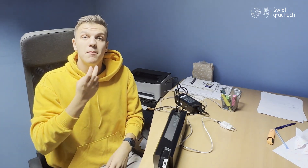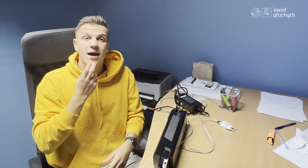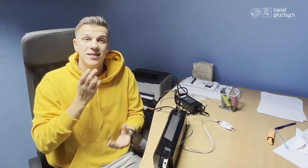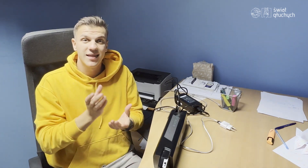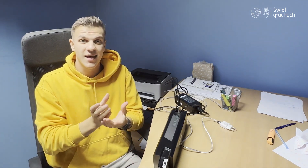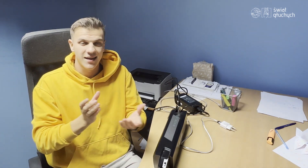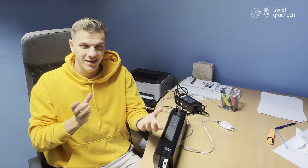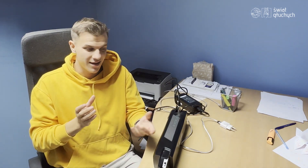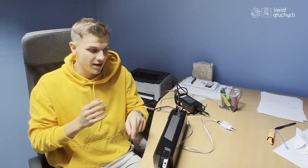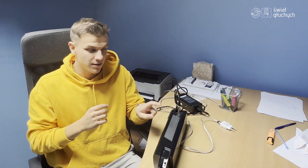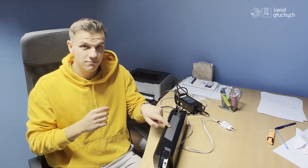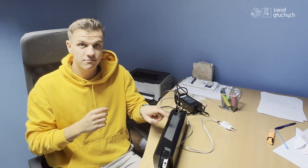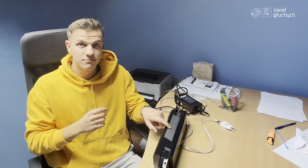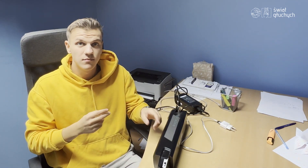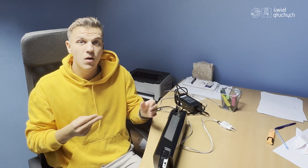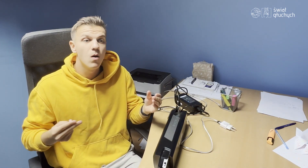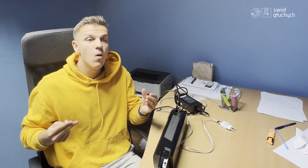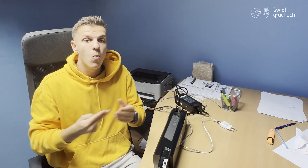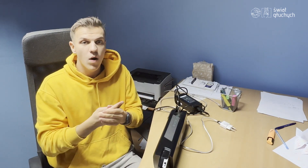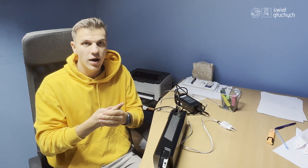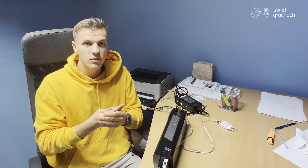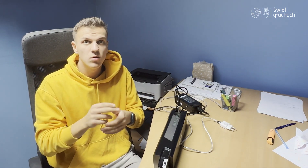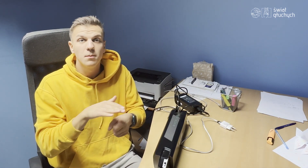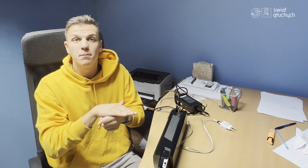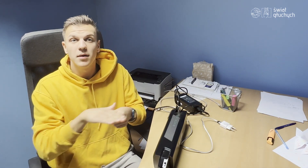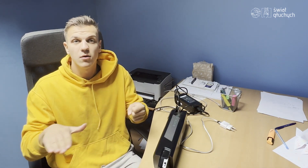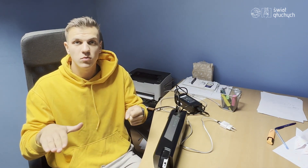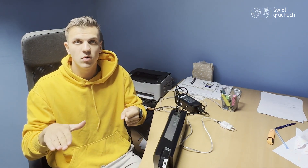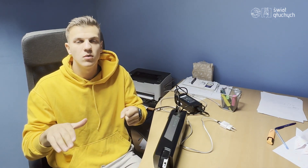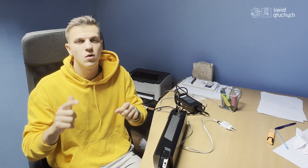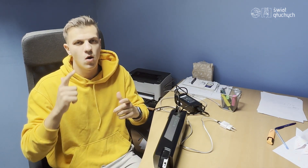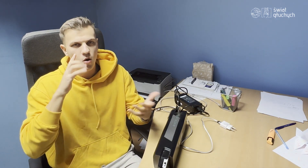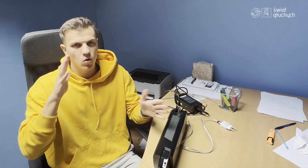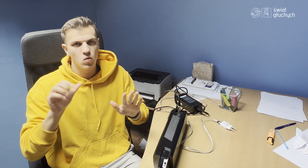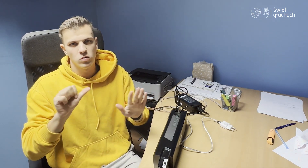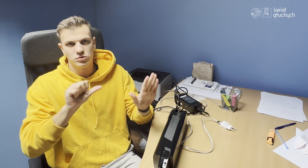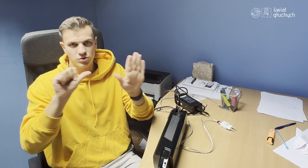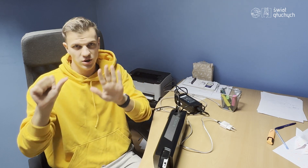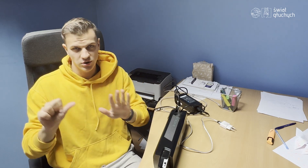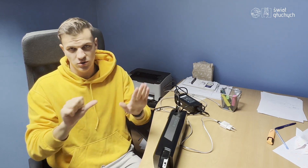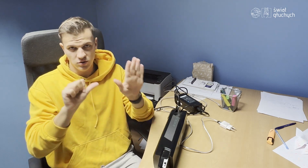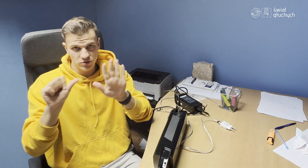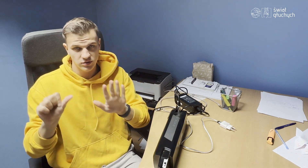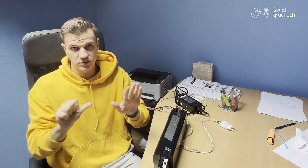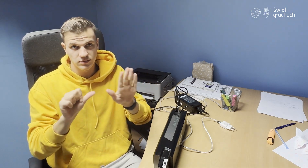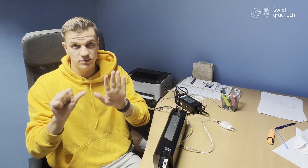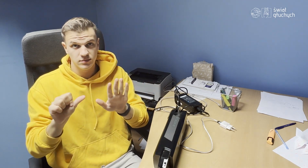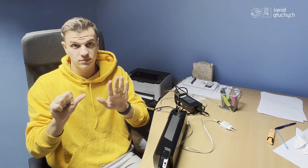The battery charges to full in about 6 hours.